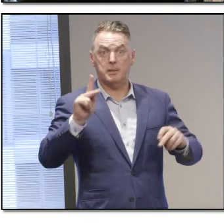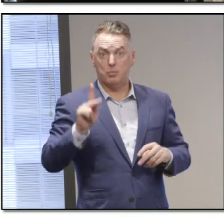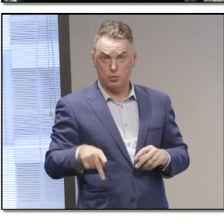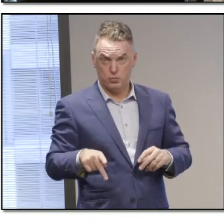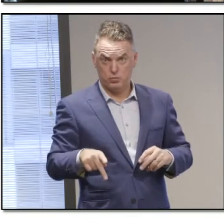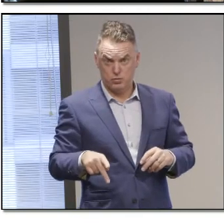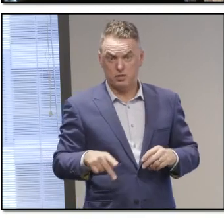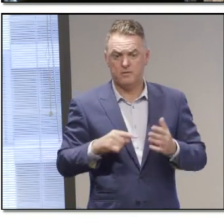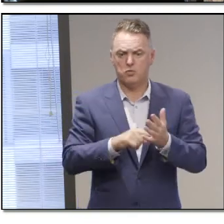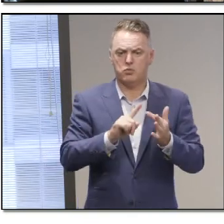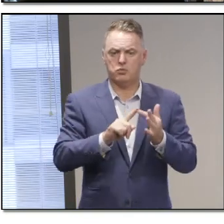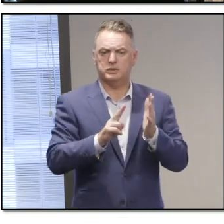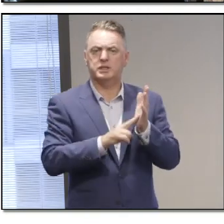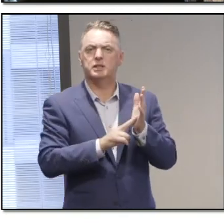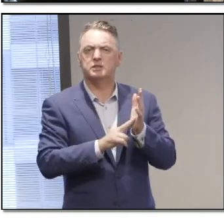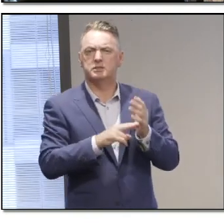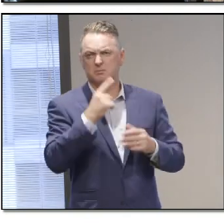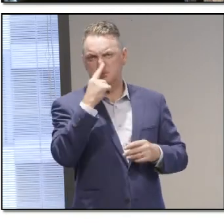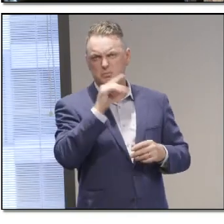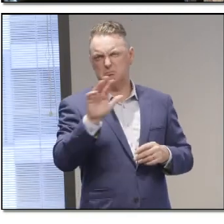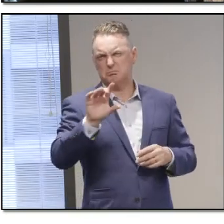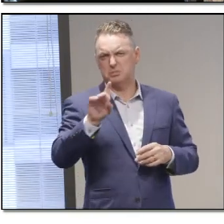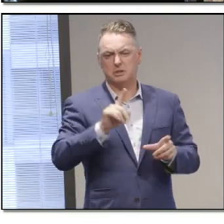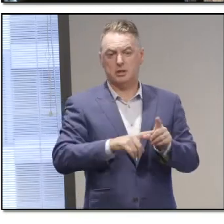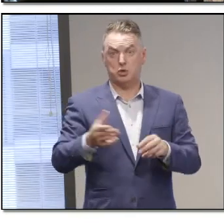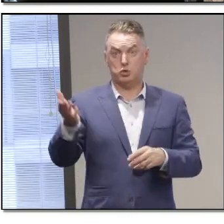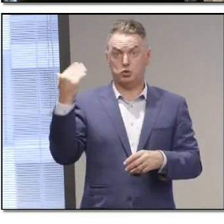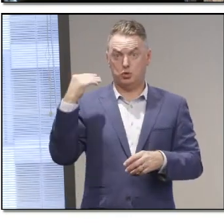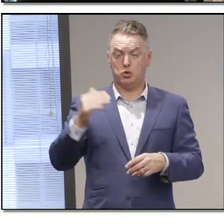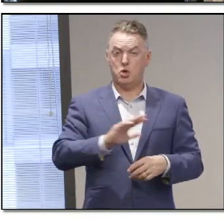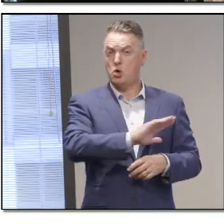and teenagers about 10 years ago, everyone had measurable levels, everyone in this